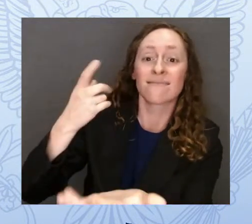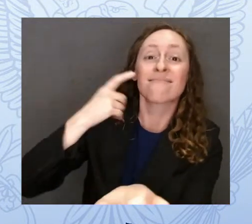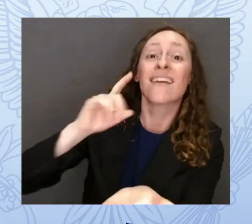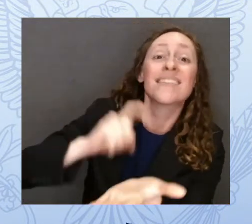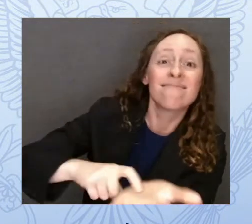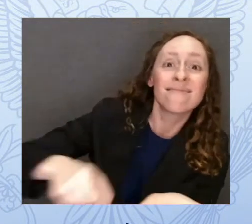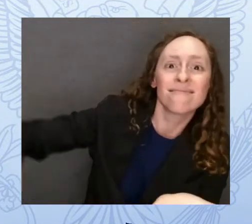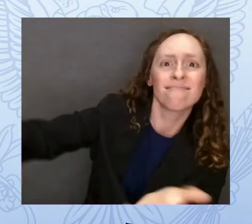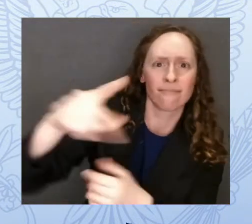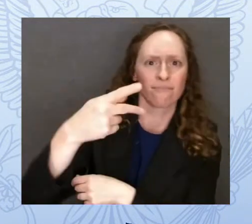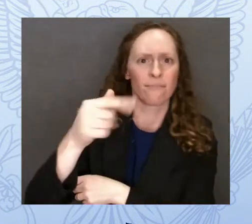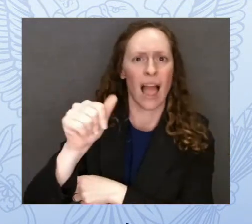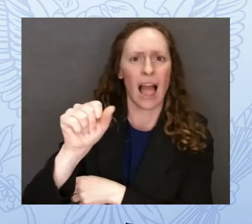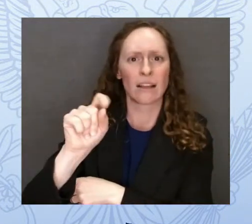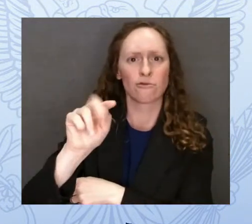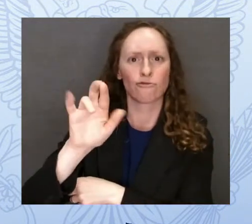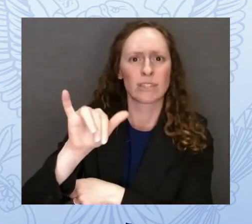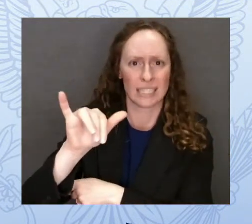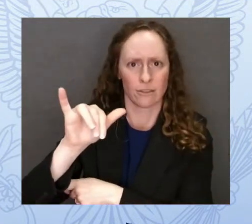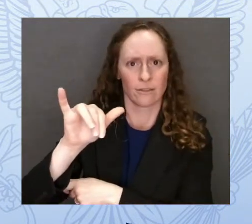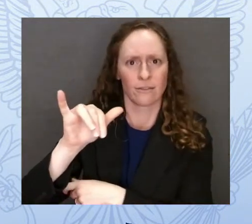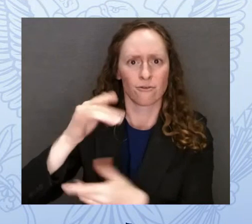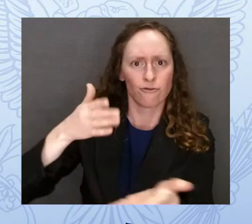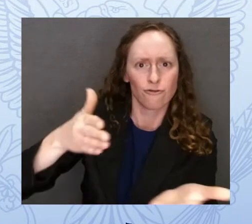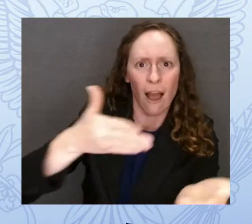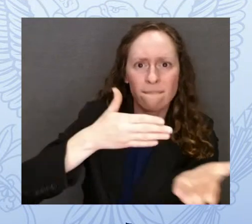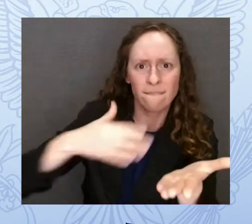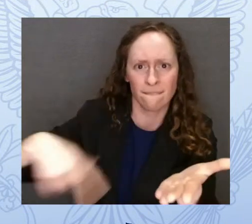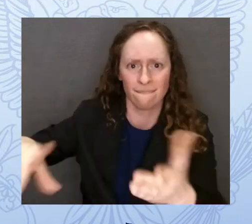that really showcases the best in American cuisine.